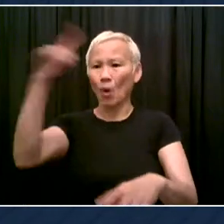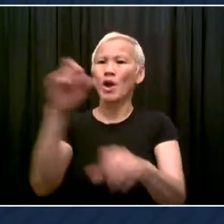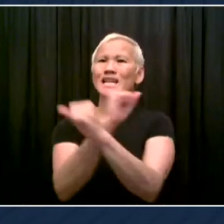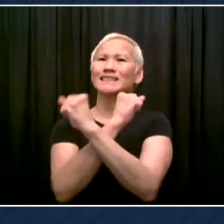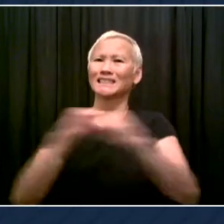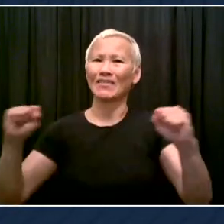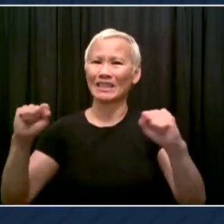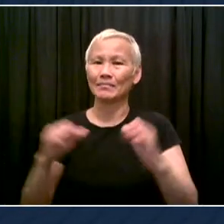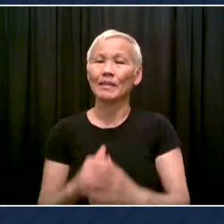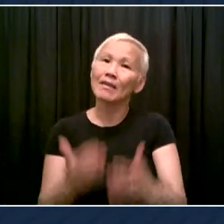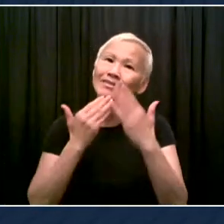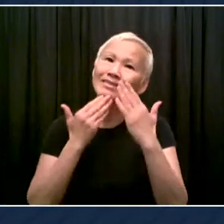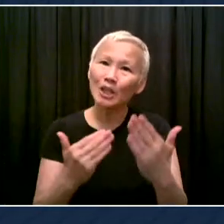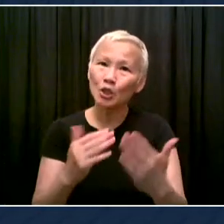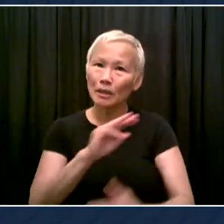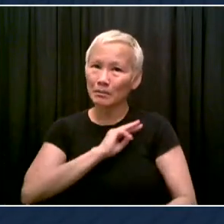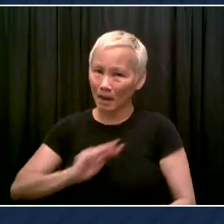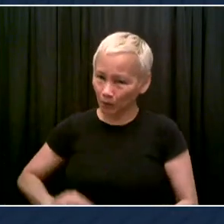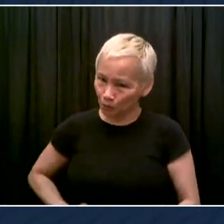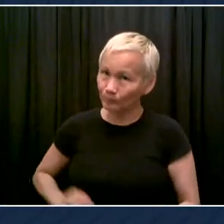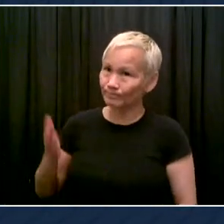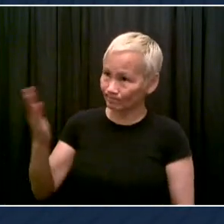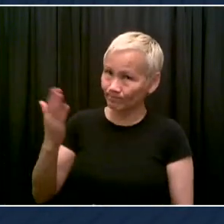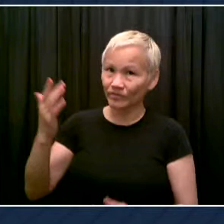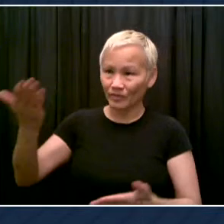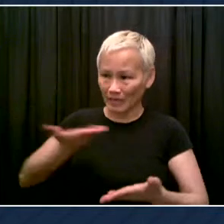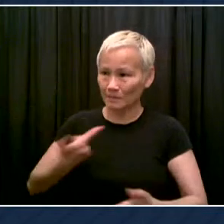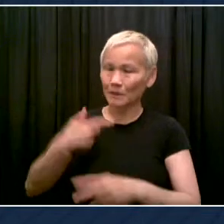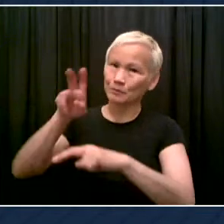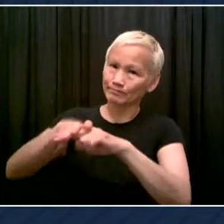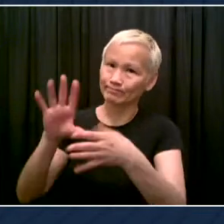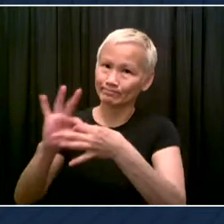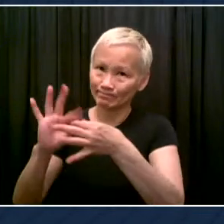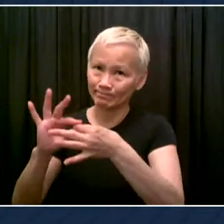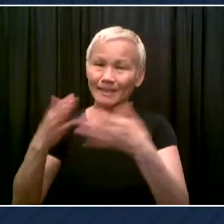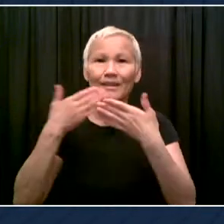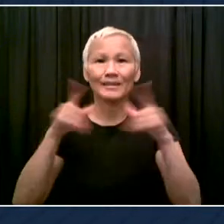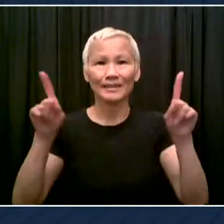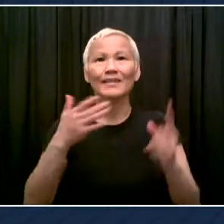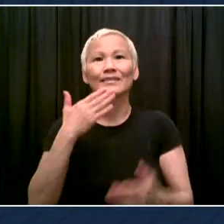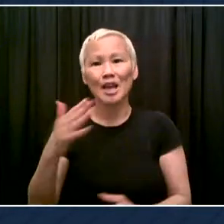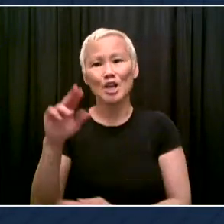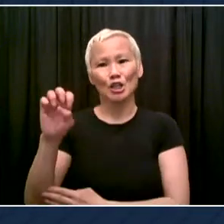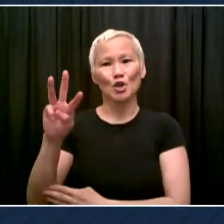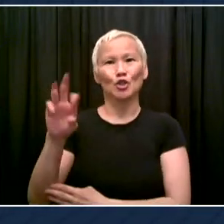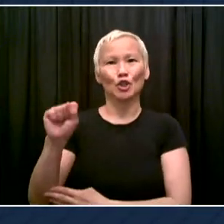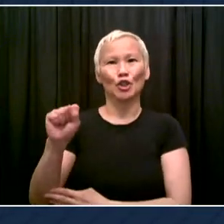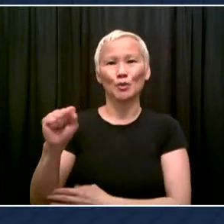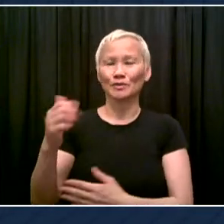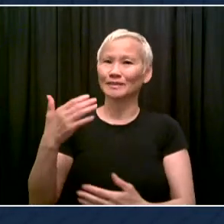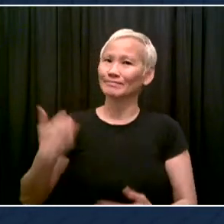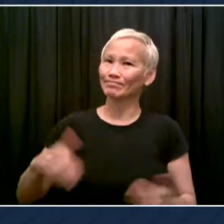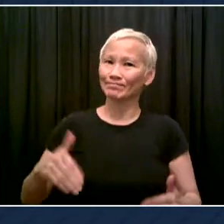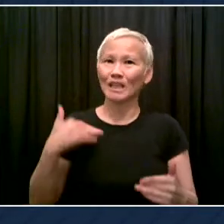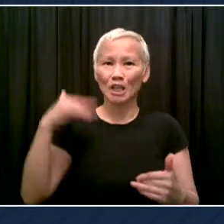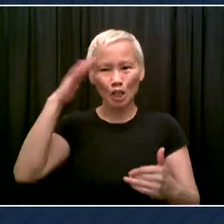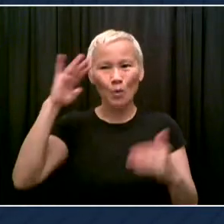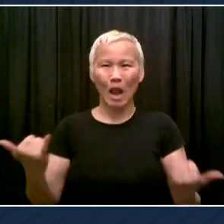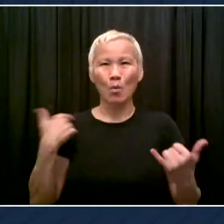THE RESIDENTS. WEH VEA TO WORK TOGETHER TO HAVE A SAFE SUMMER AND A SAVIOR. AGAIN, THANK YOU MR. MAHER FOR